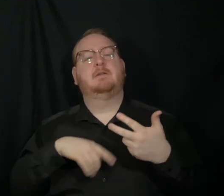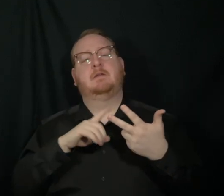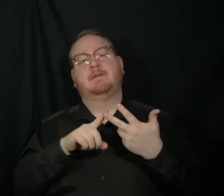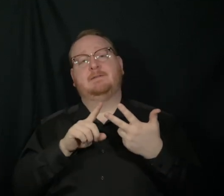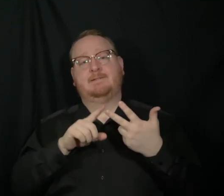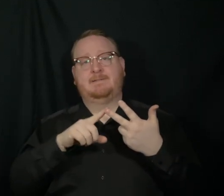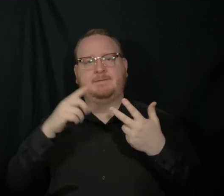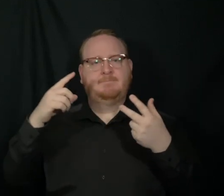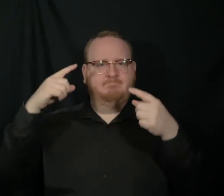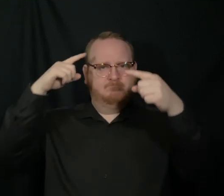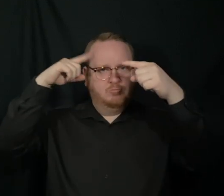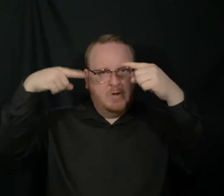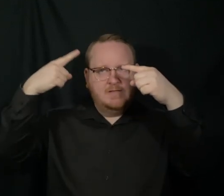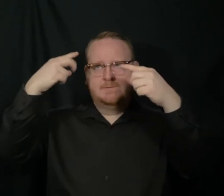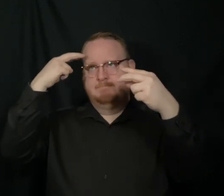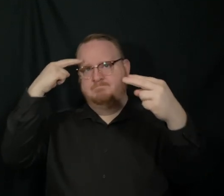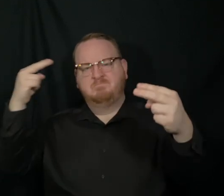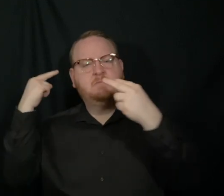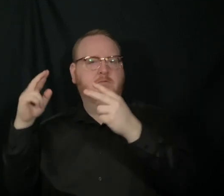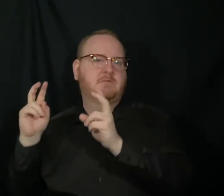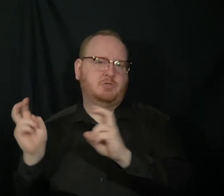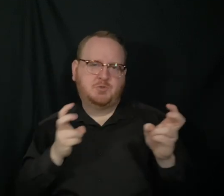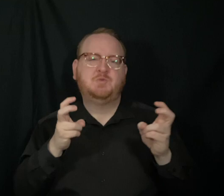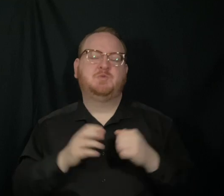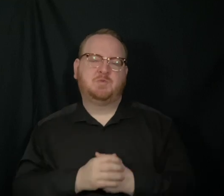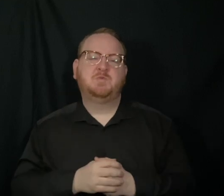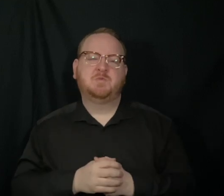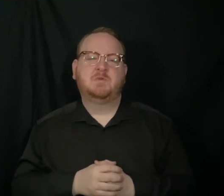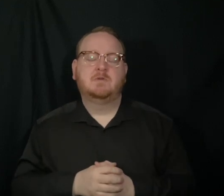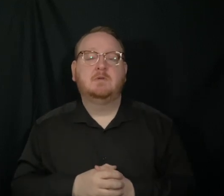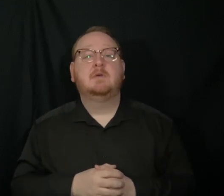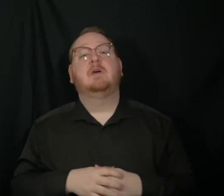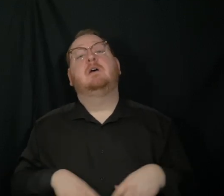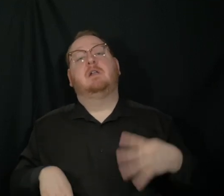couple different things. Now I have three older kids, and he's